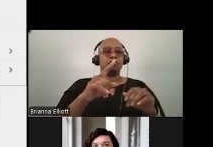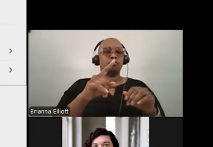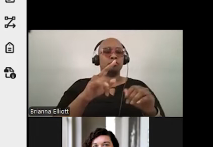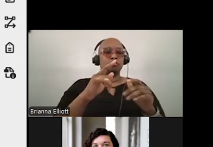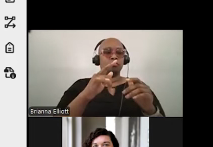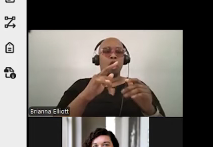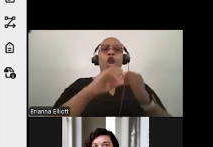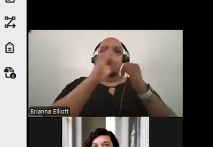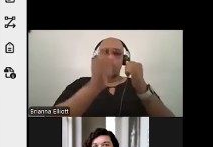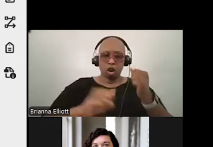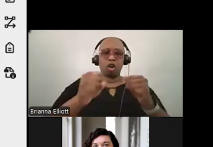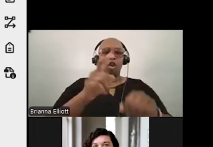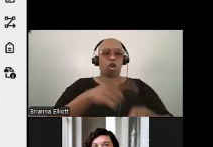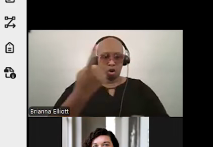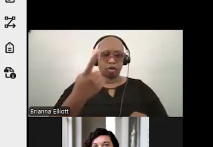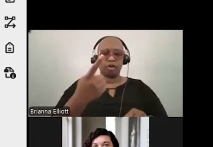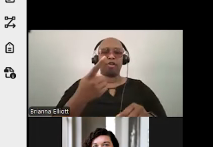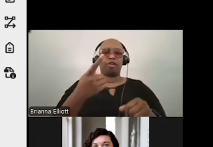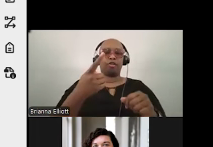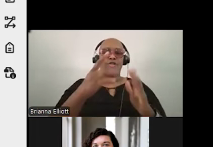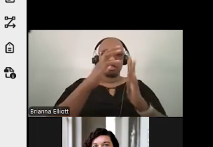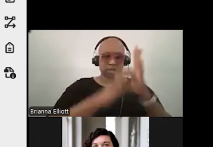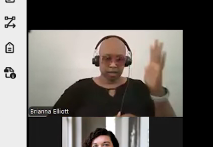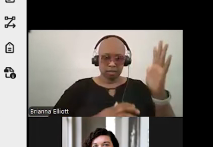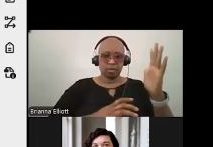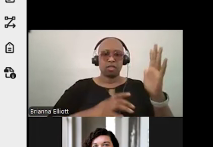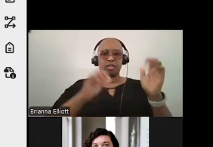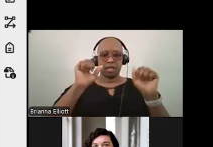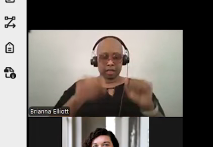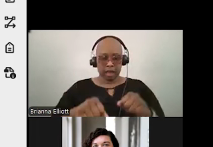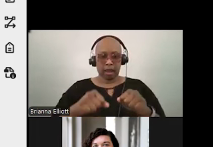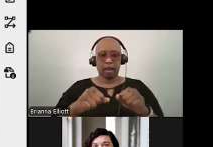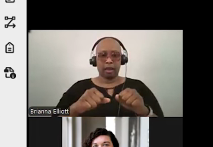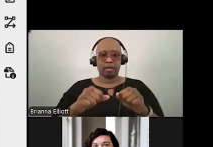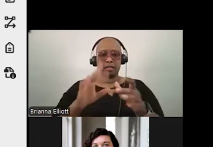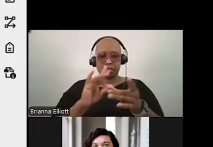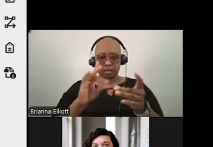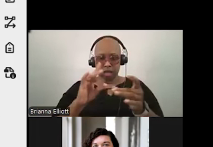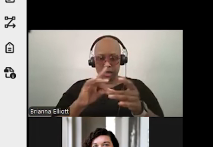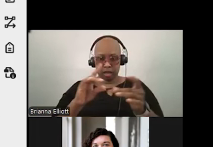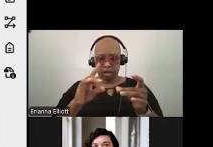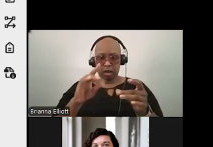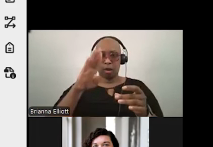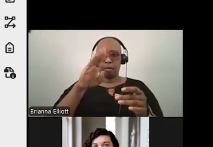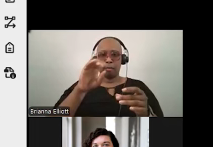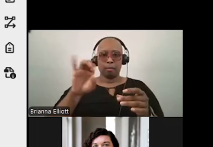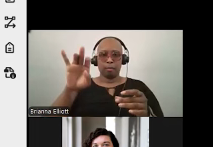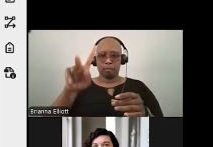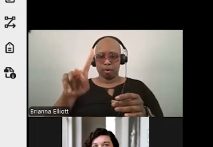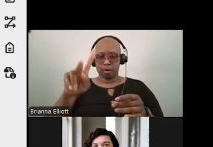from structure. And if I do that, it's going to pull that tag style. It's going to show me all of